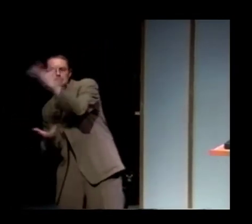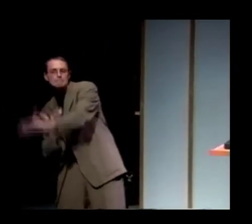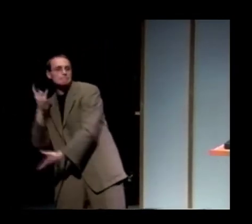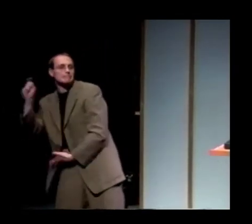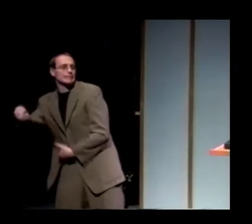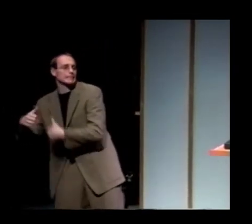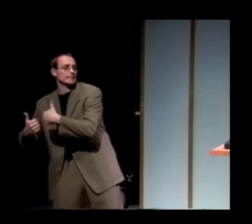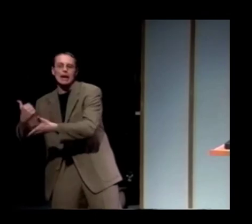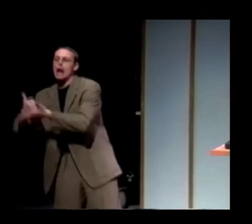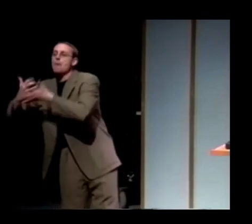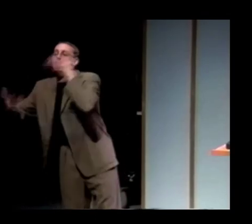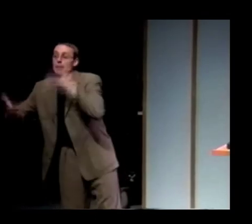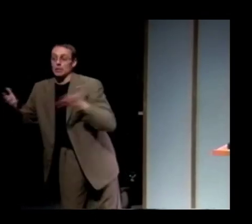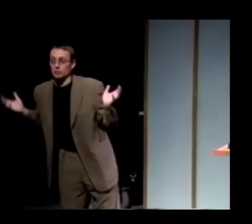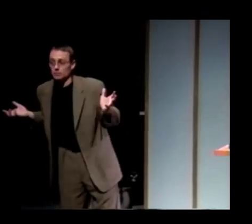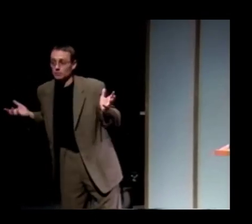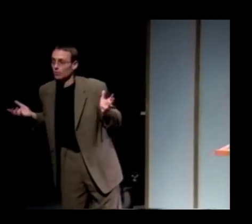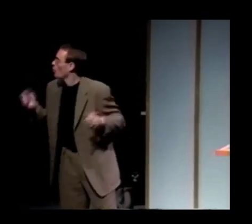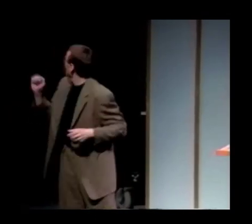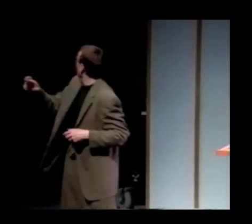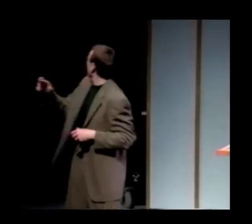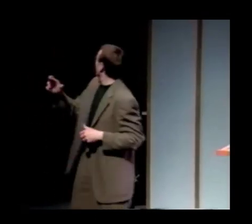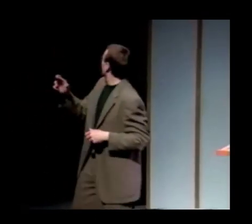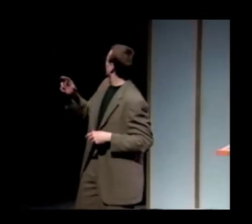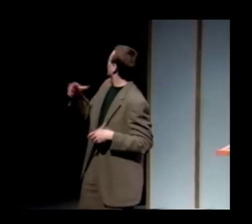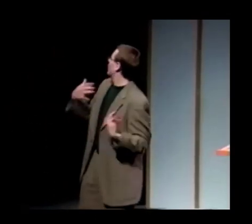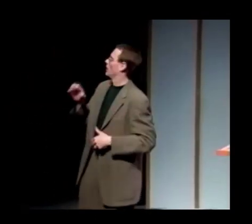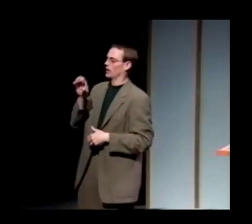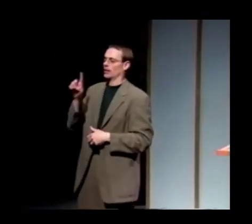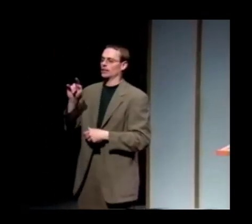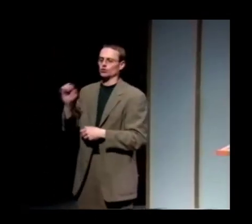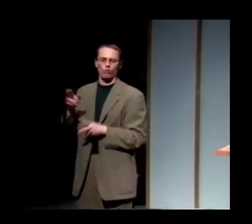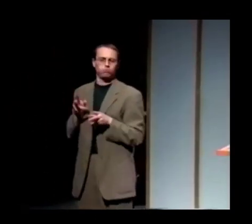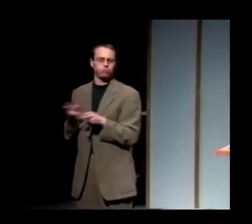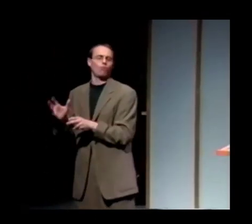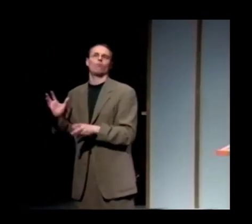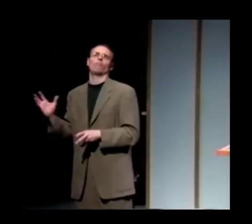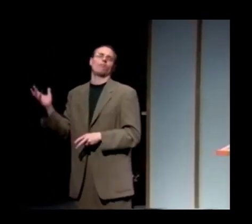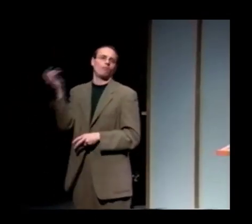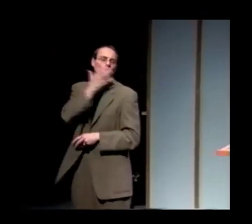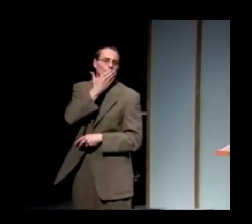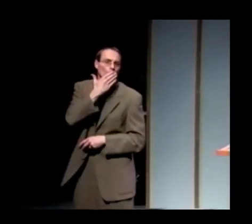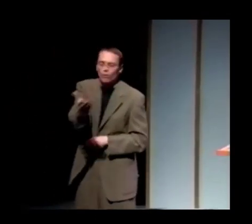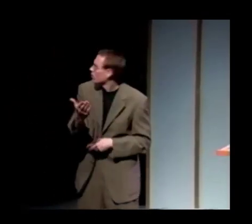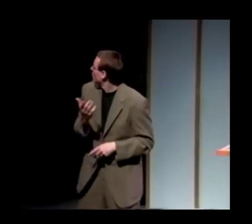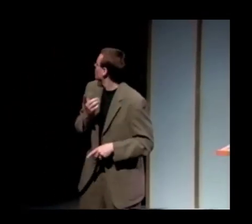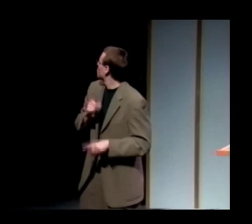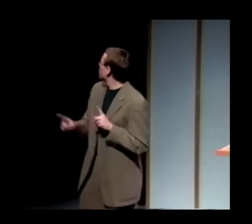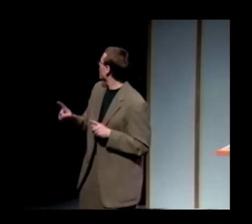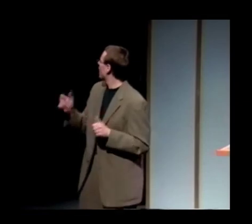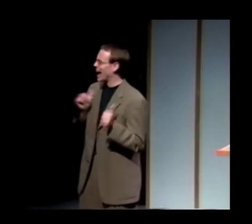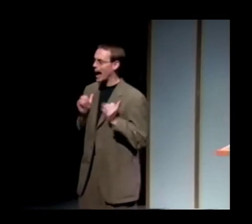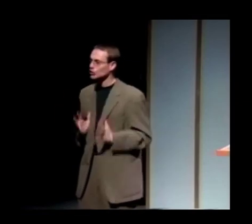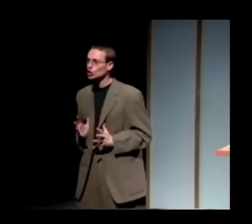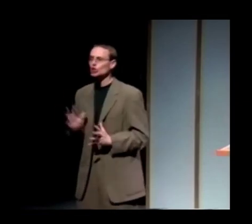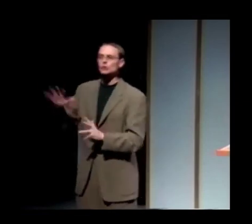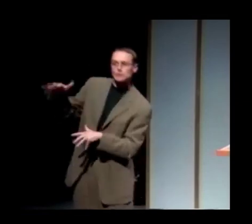OR THEY'RE BEAUTIFUL AS FAR AS CAMERAWORK, OR MAYBE THEY'RE A WONDERFUL EDITOR.